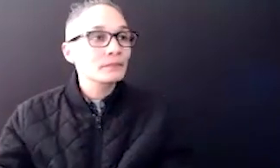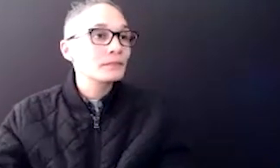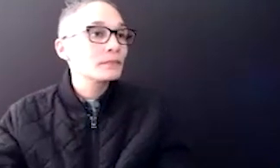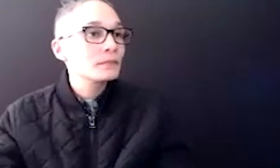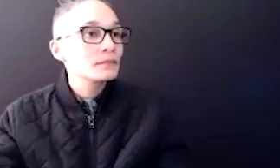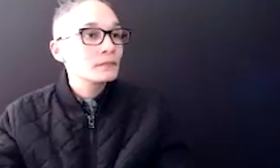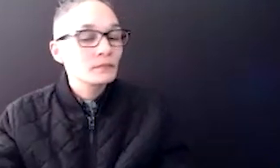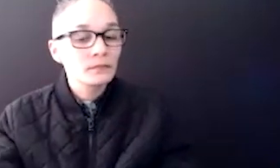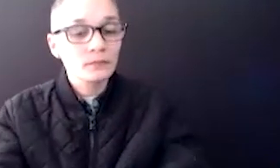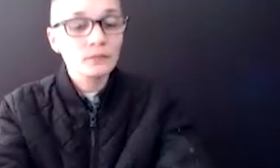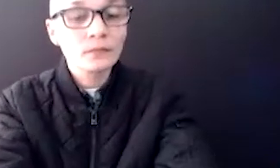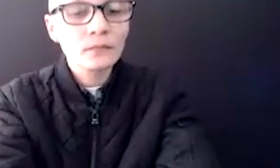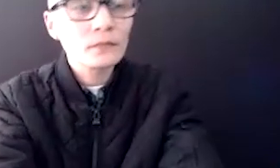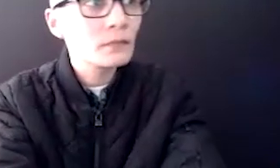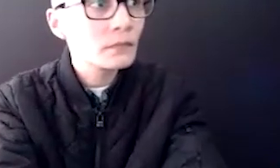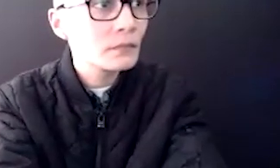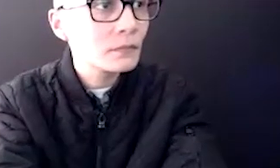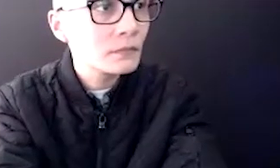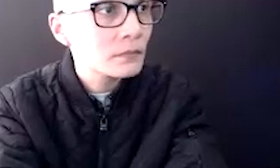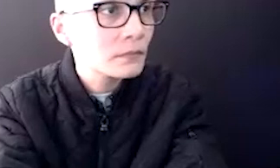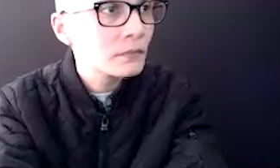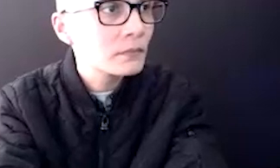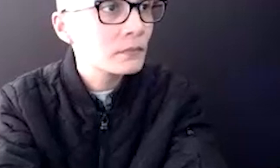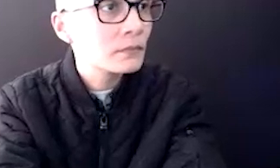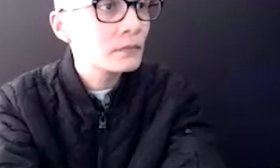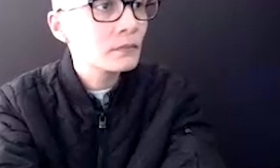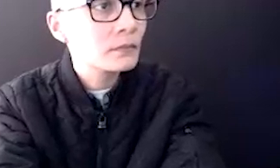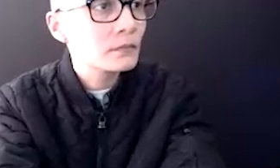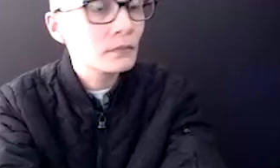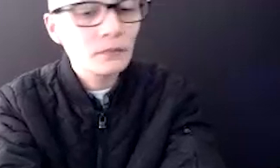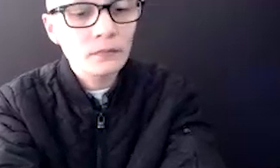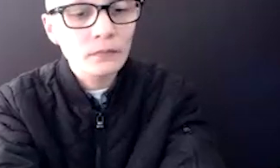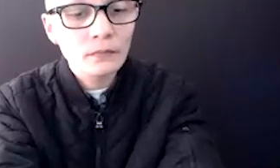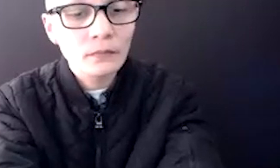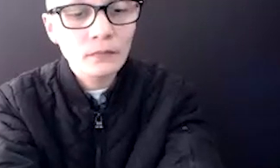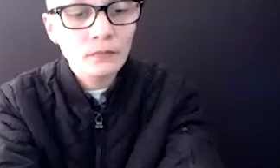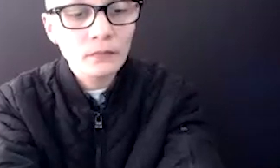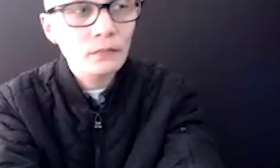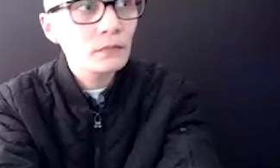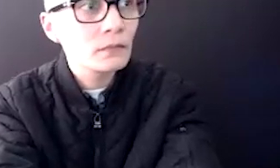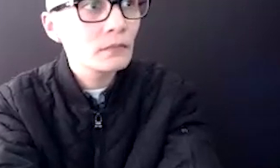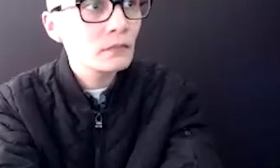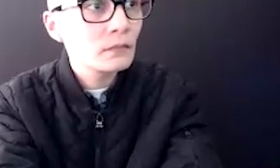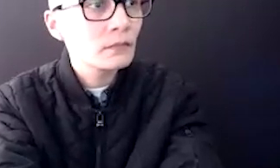Yes, but I'm actually talking about when you do the message, you actually send a copy of it to their email.